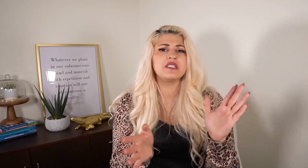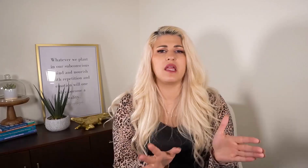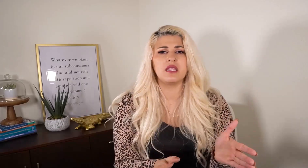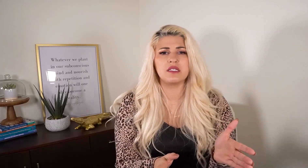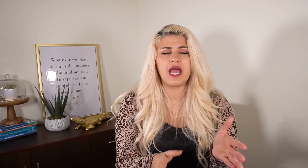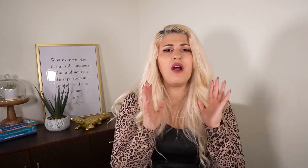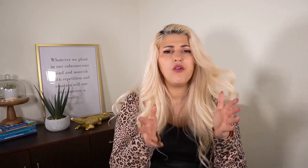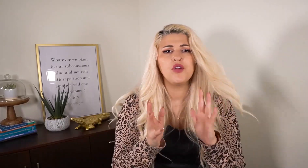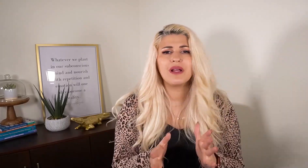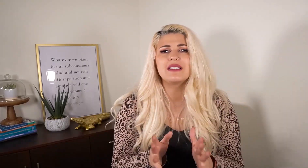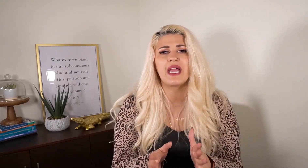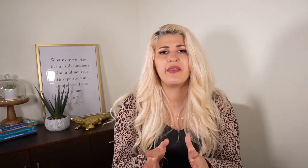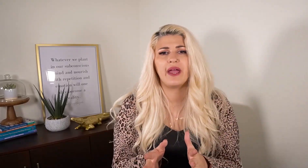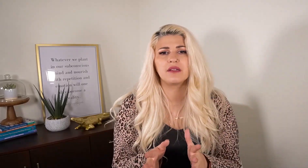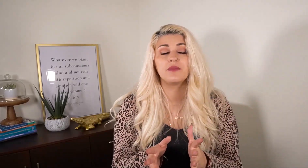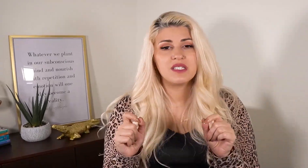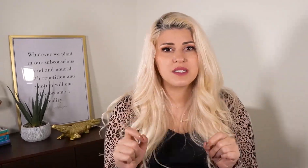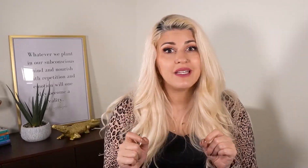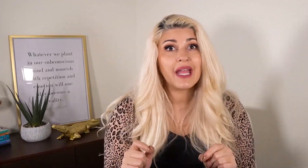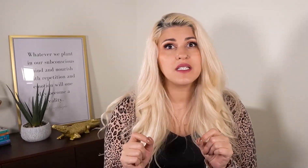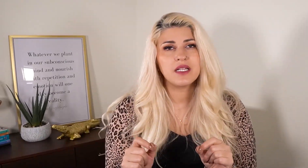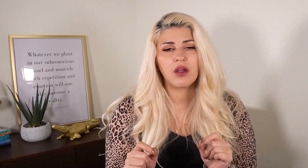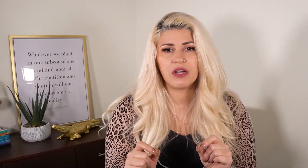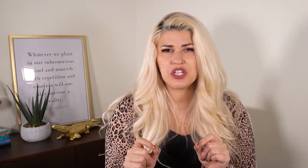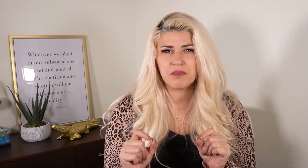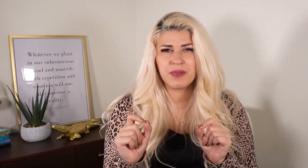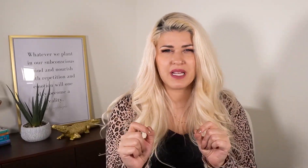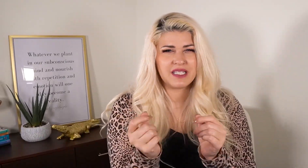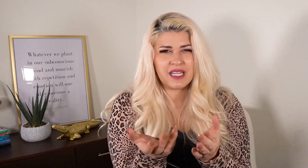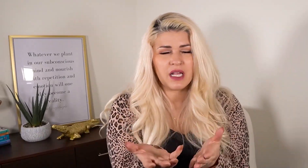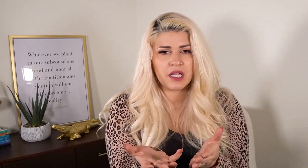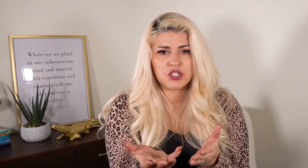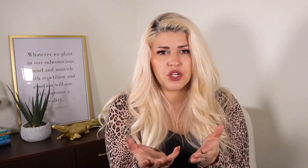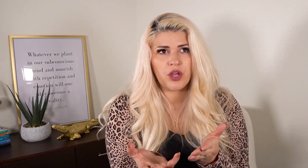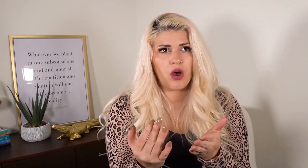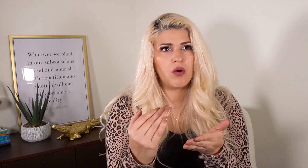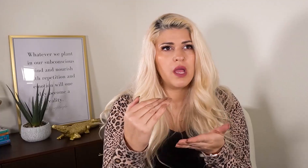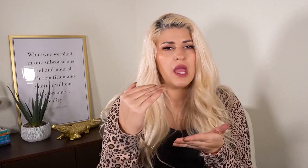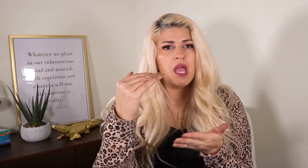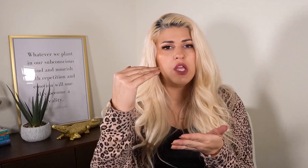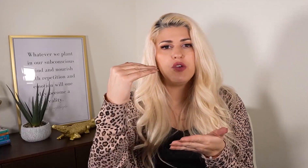I've already done this, how do I sign that? This is an excellent question because in English,